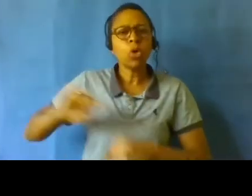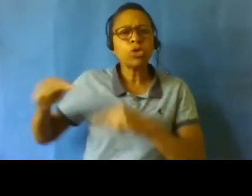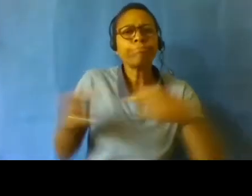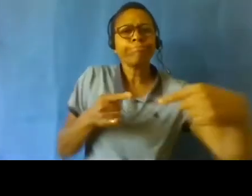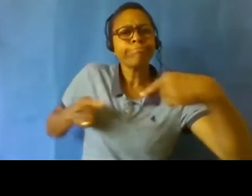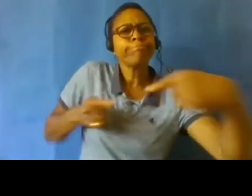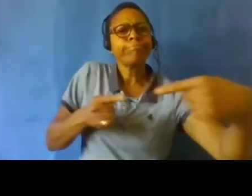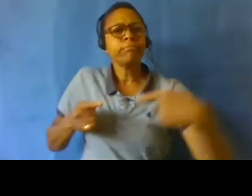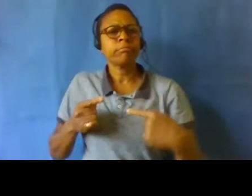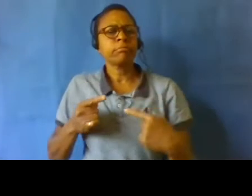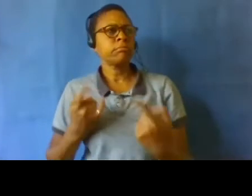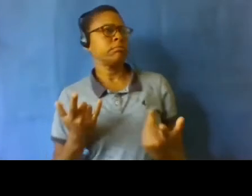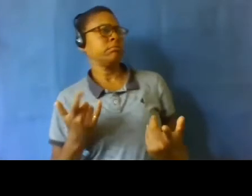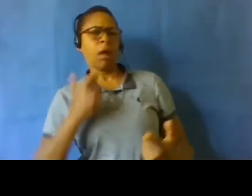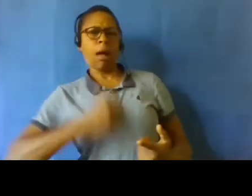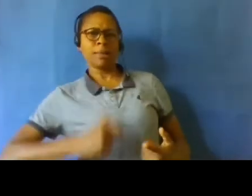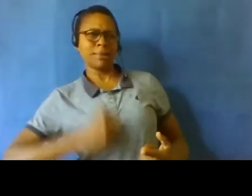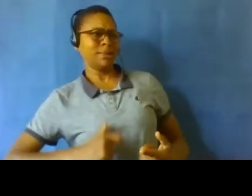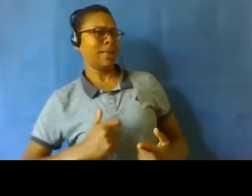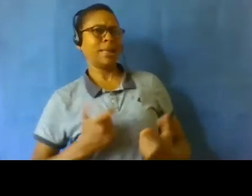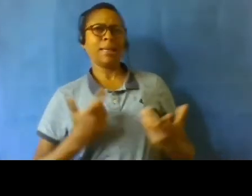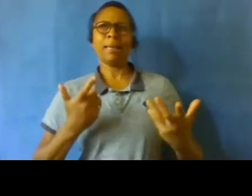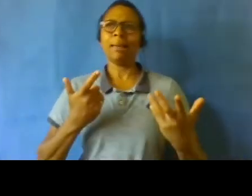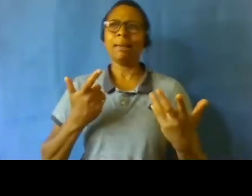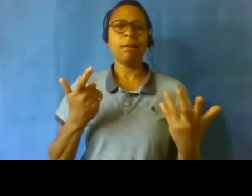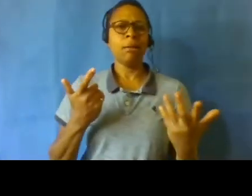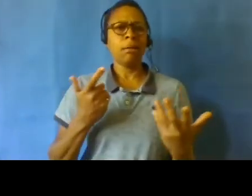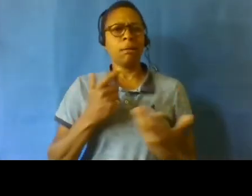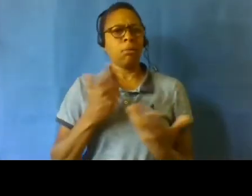identities and please refrain from making classist